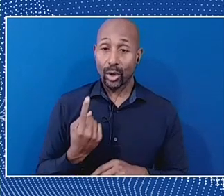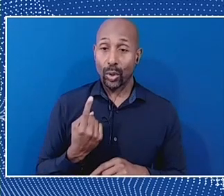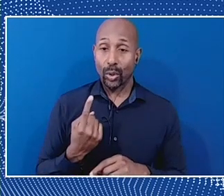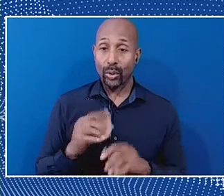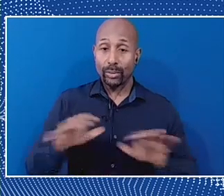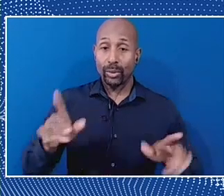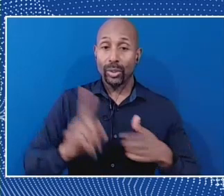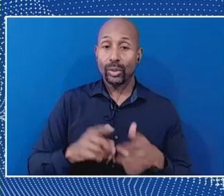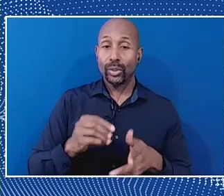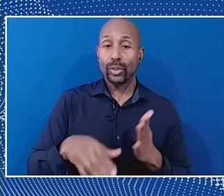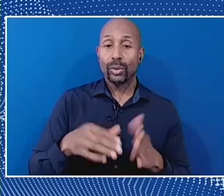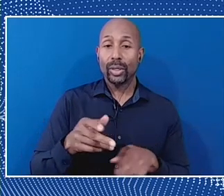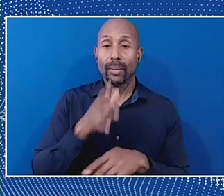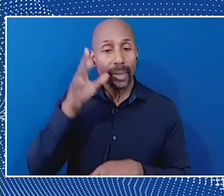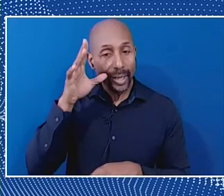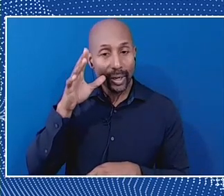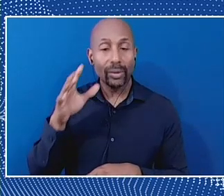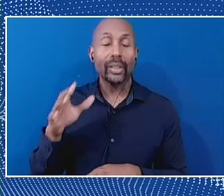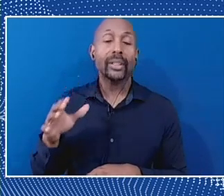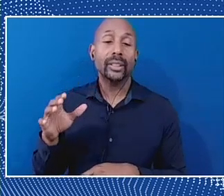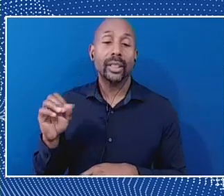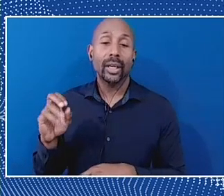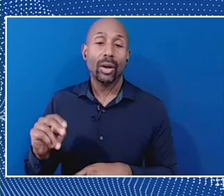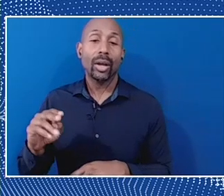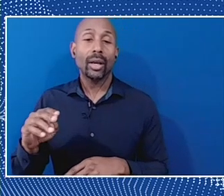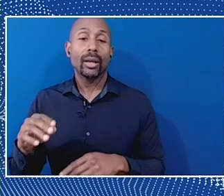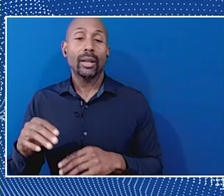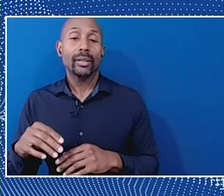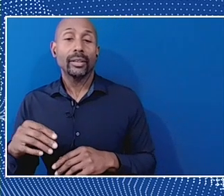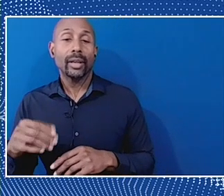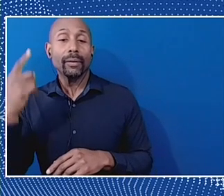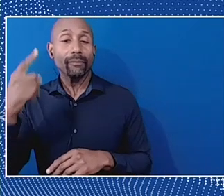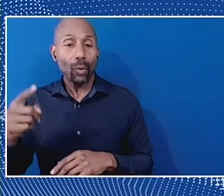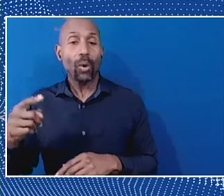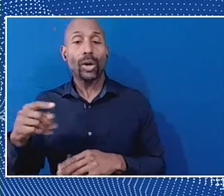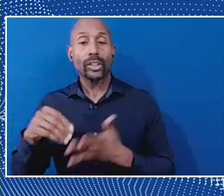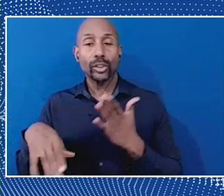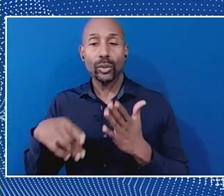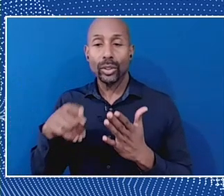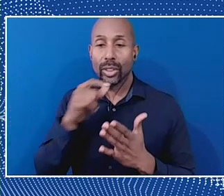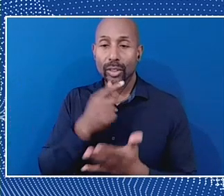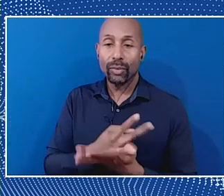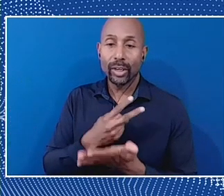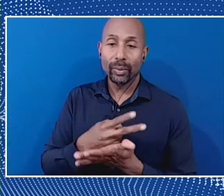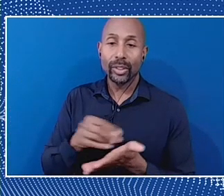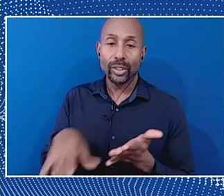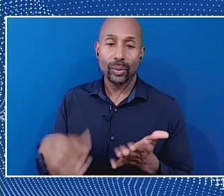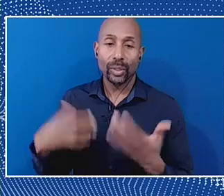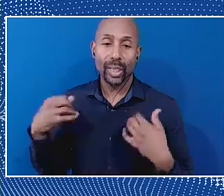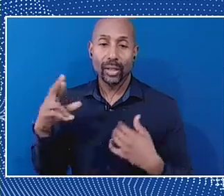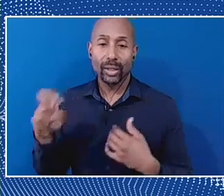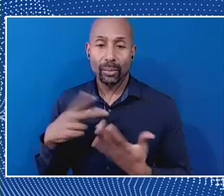(19)(a), direct patient healthcare g raduate programs mentioned above include, but is not limited to, occupational